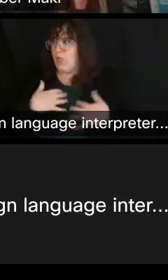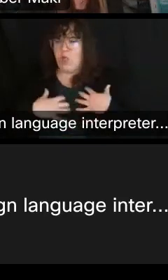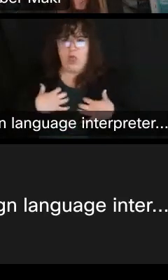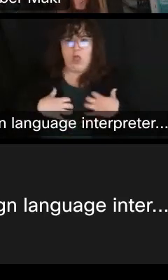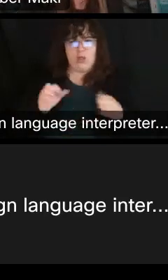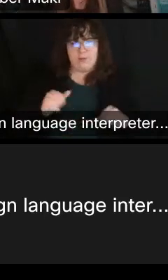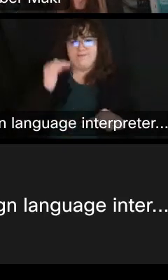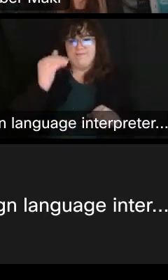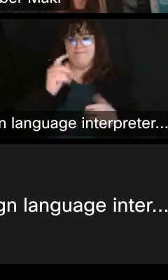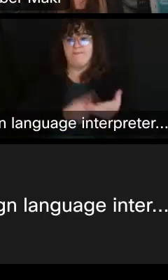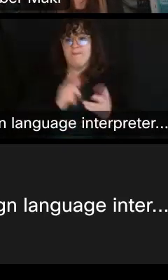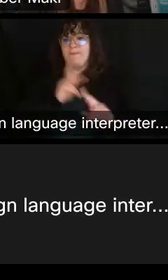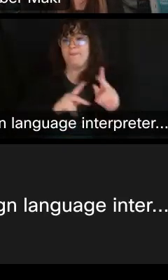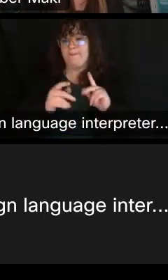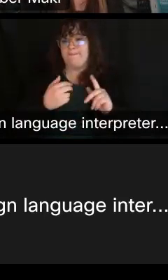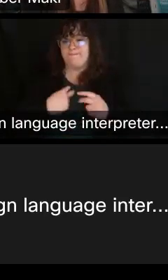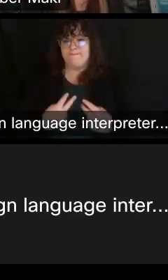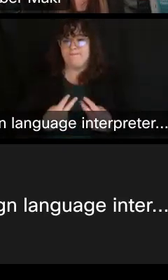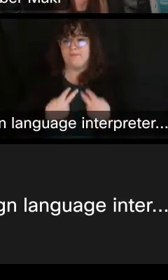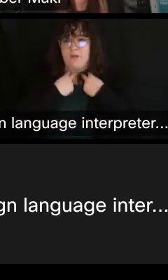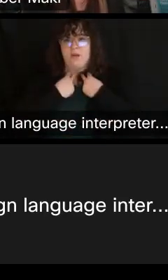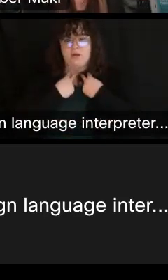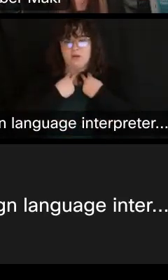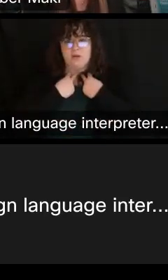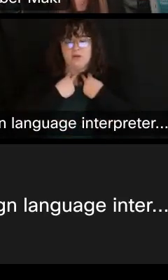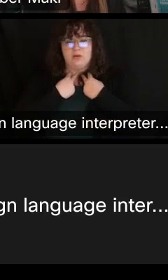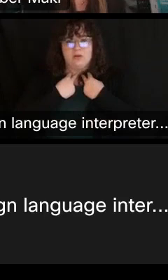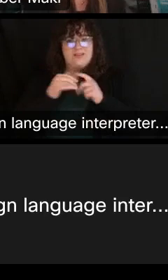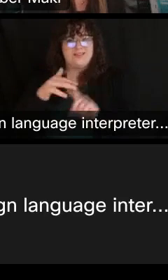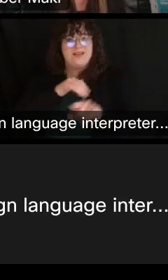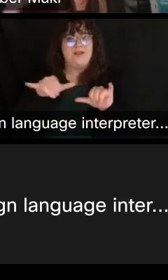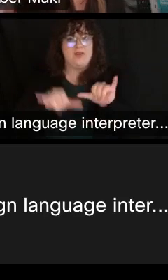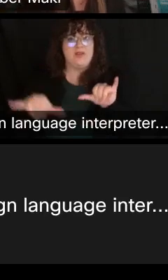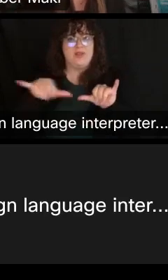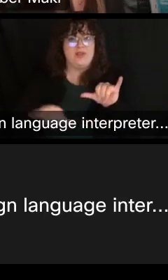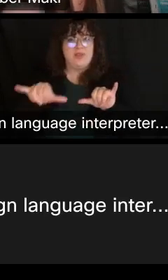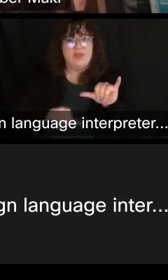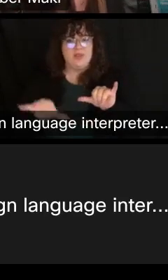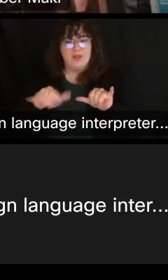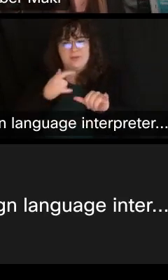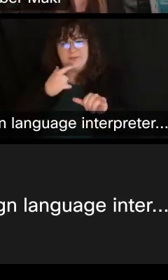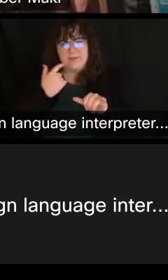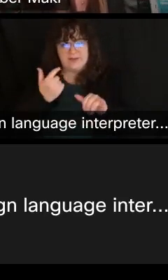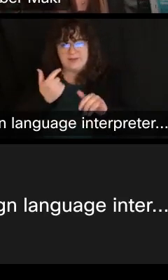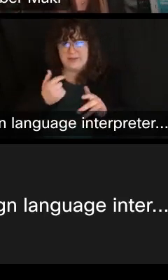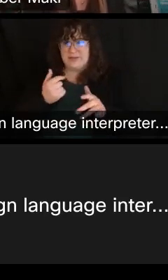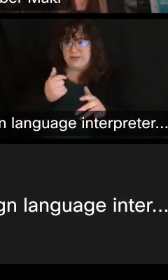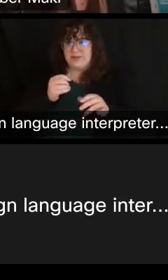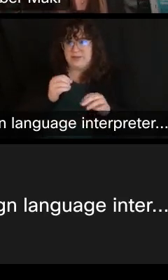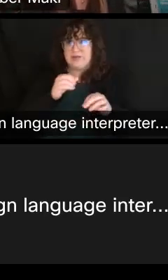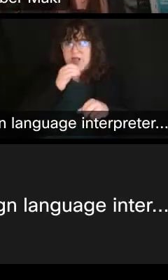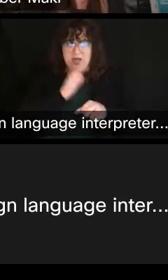Sometimes people can get stuck in these settings because of lack of capacity in long-term settings,